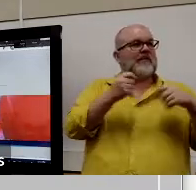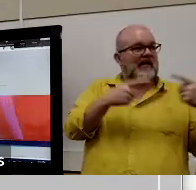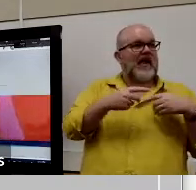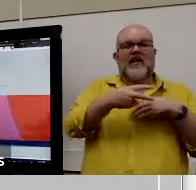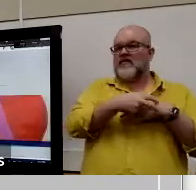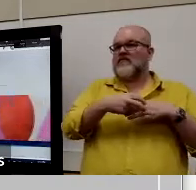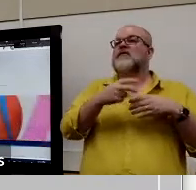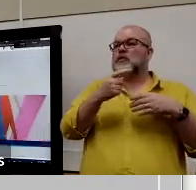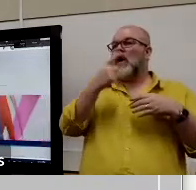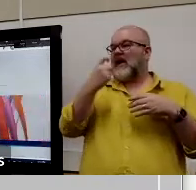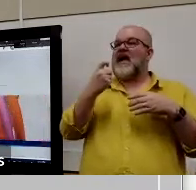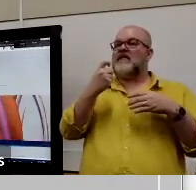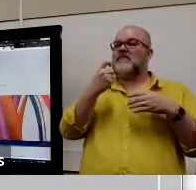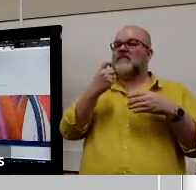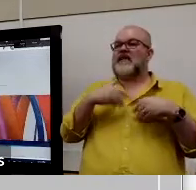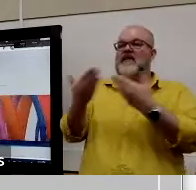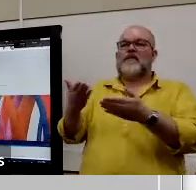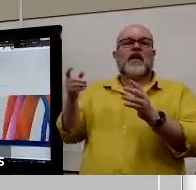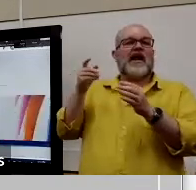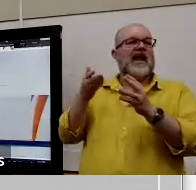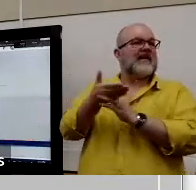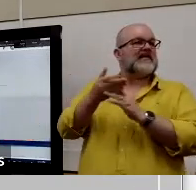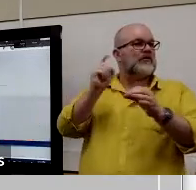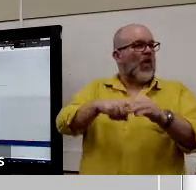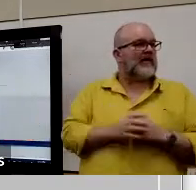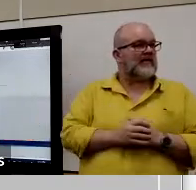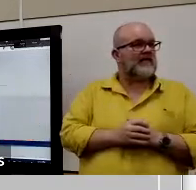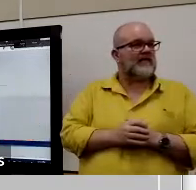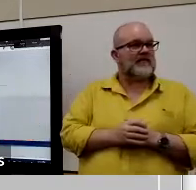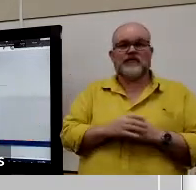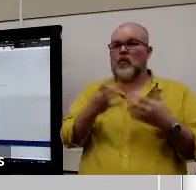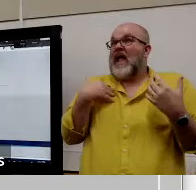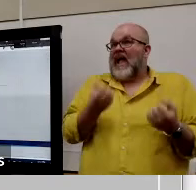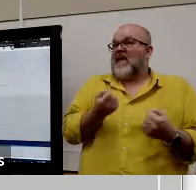That, that will give access to set up email address and things like that and we'll just be able to give them an access login.